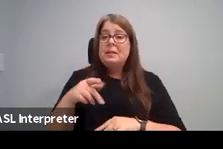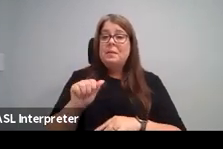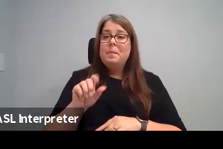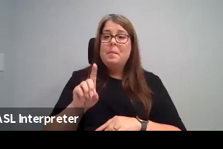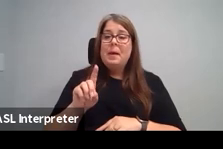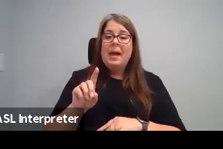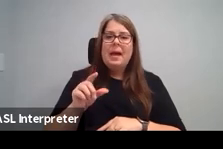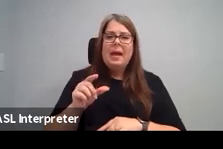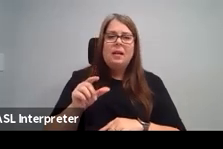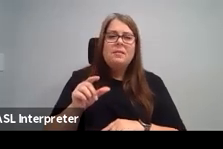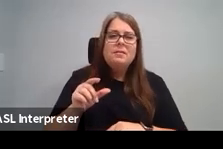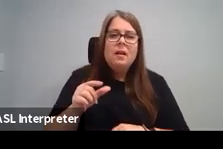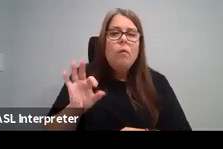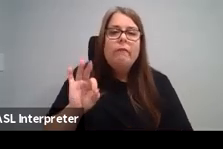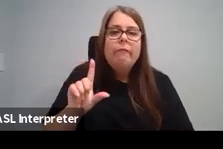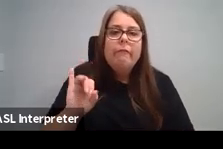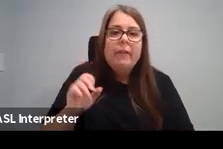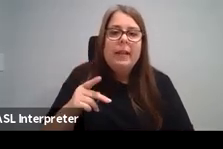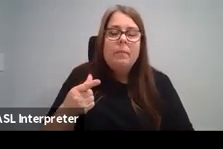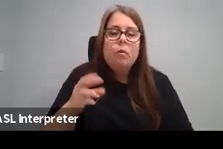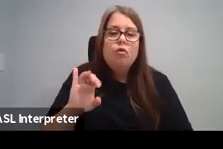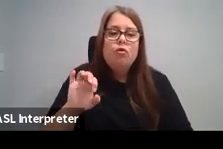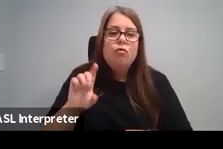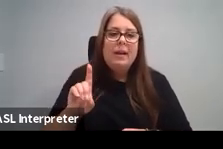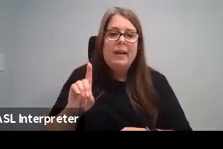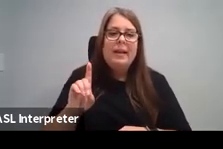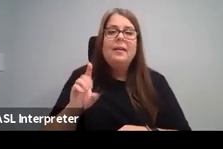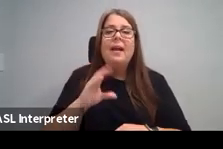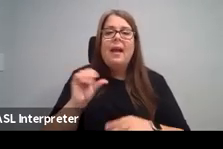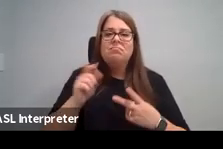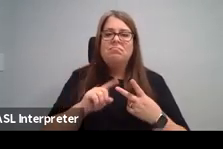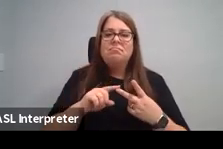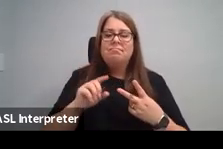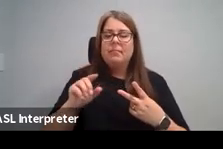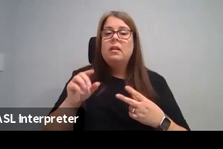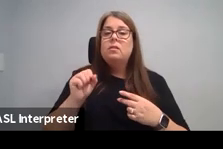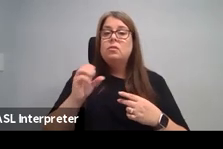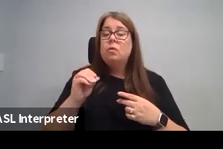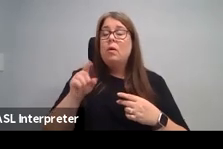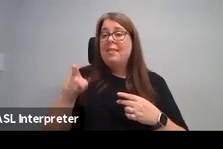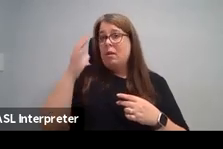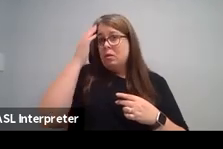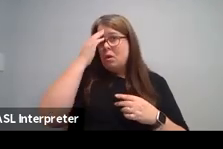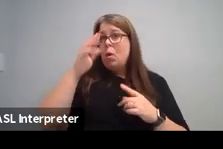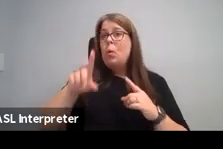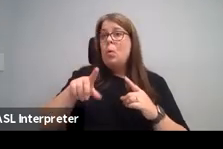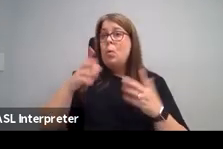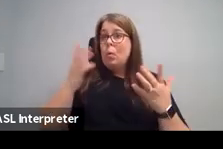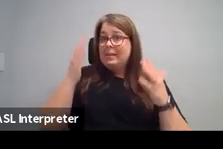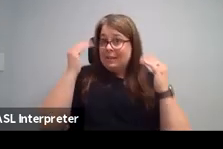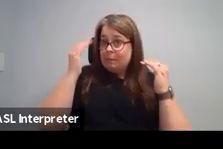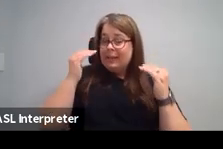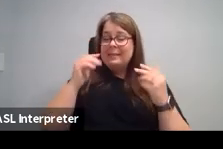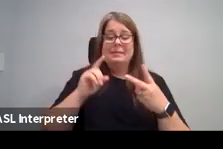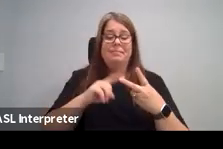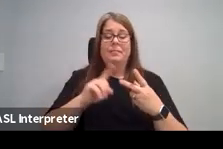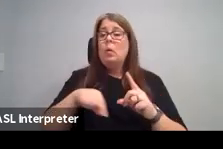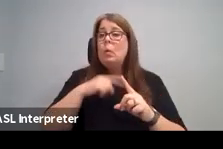Allison Frenzel : What the deliverables would be and any due dates associated and when they're meeting times are so this is just kind of like a snapshot of